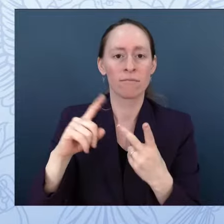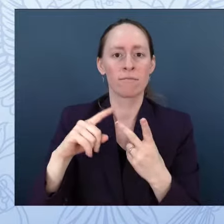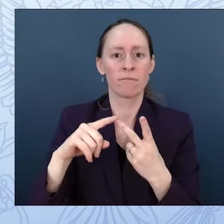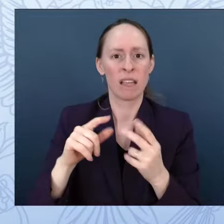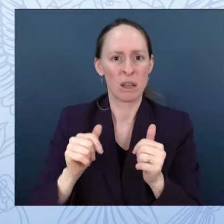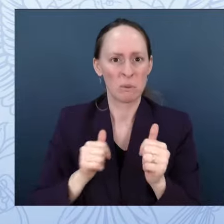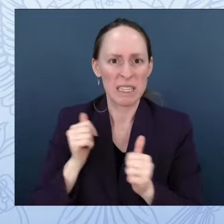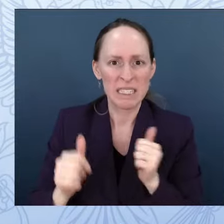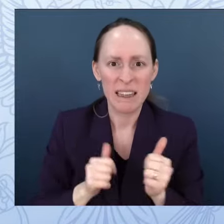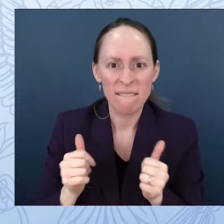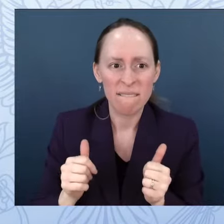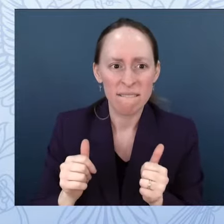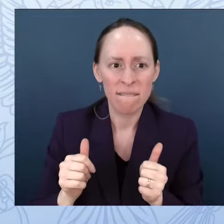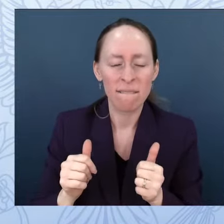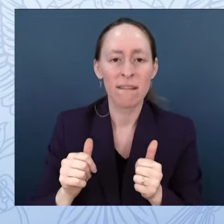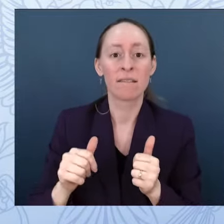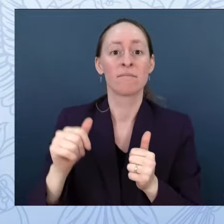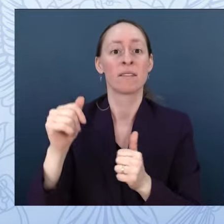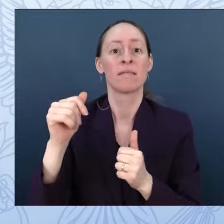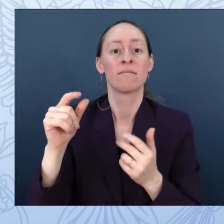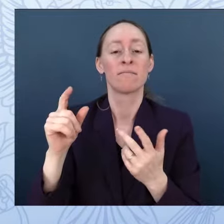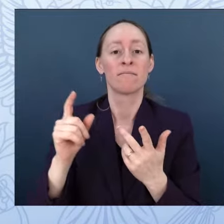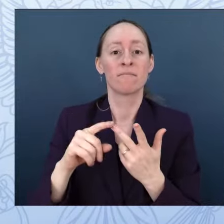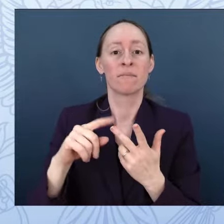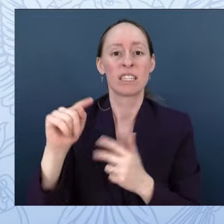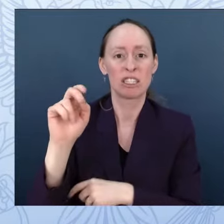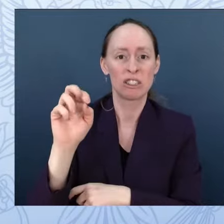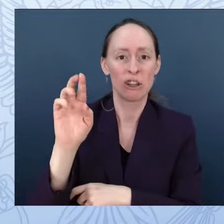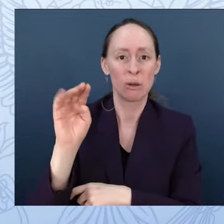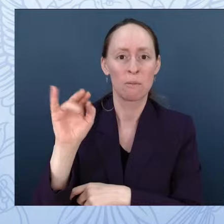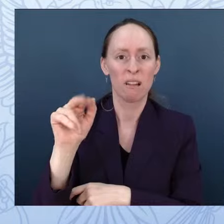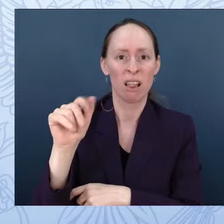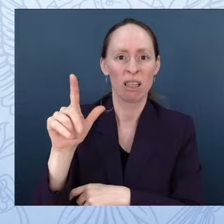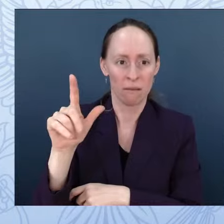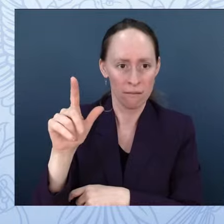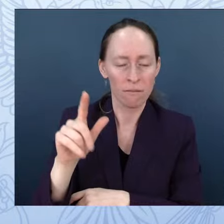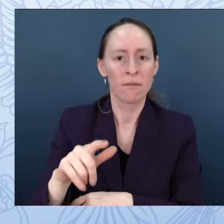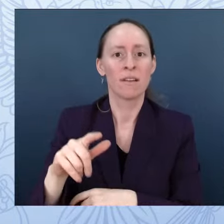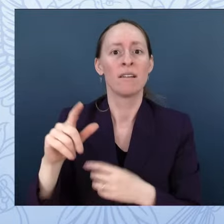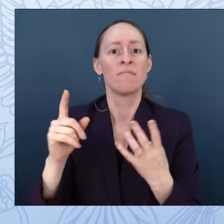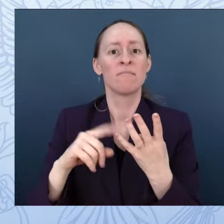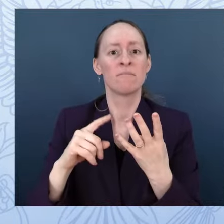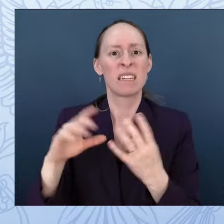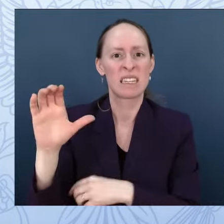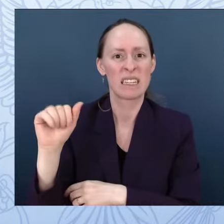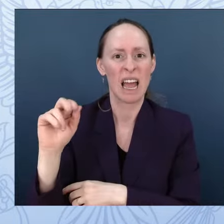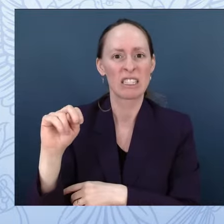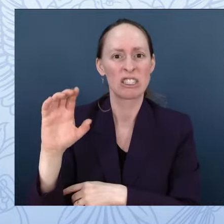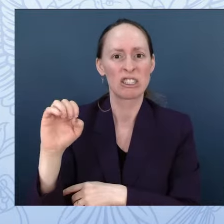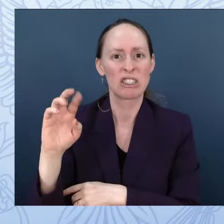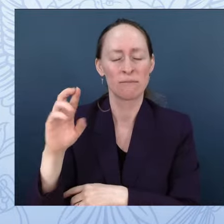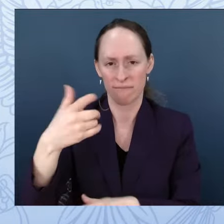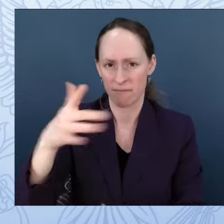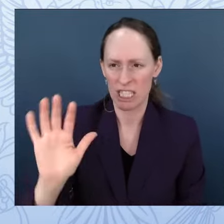Like a spell, they still the air around us. Frozen in place, we feel the world we knew slipping away.